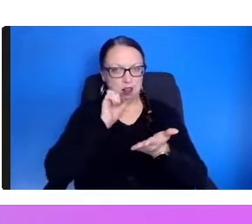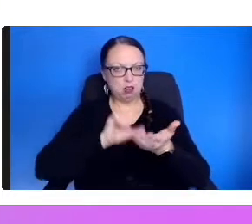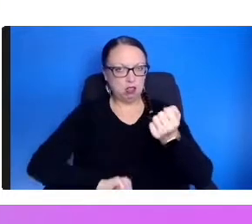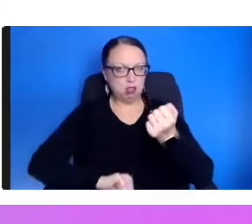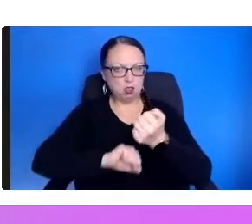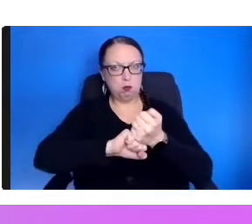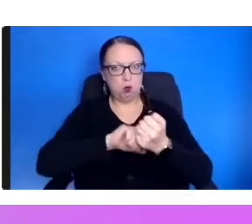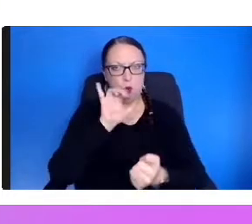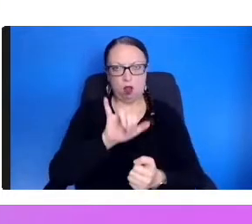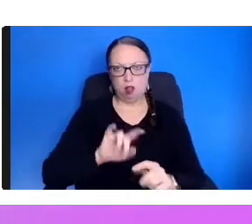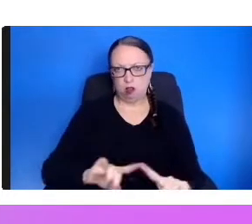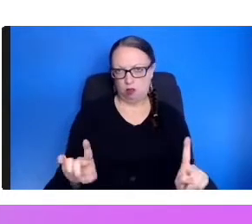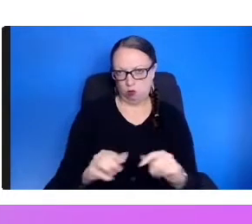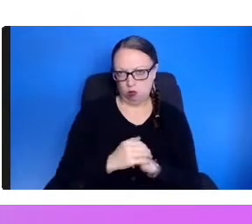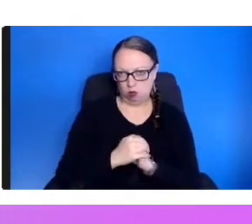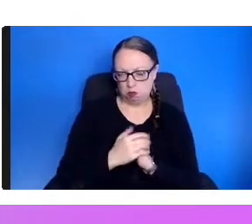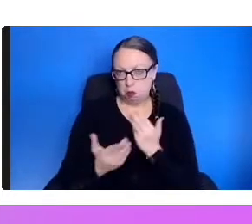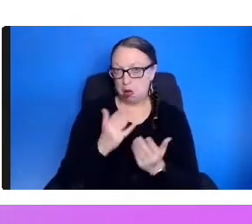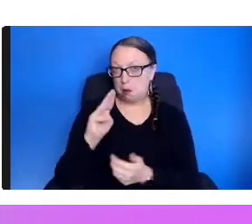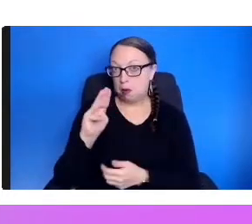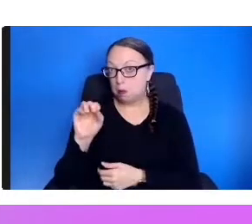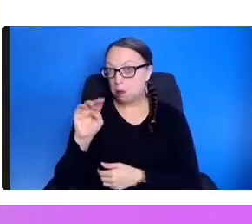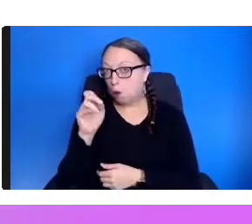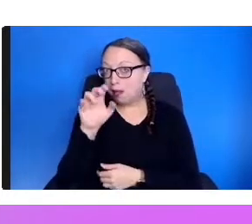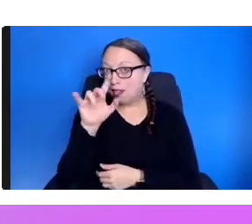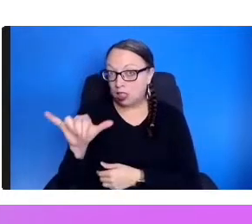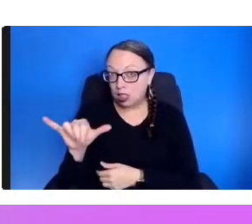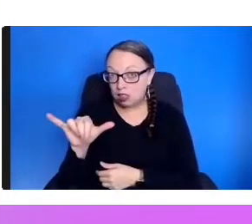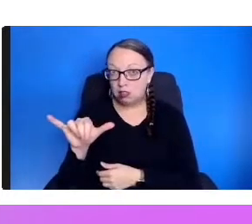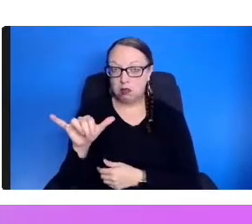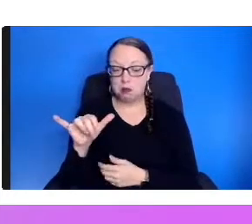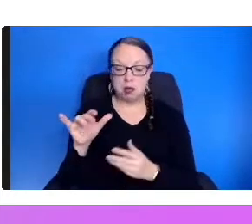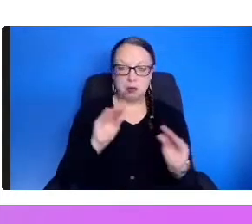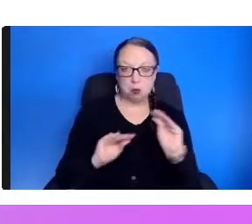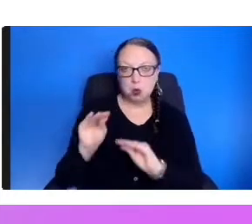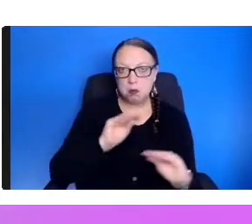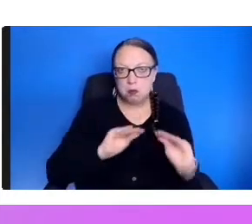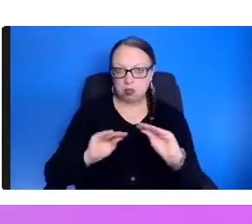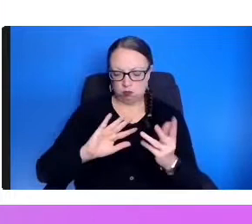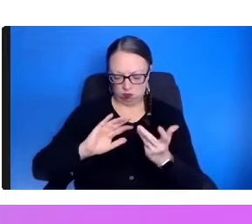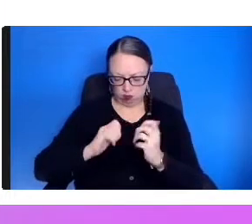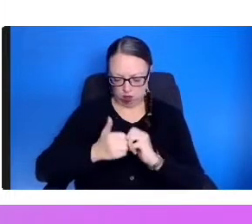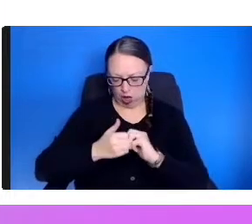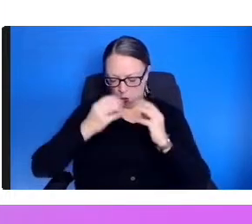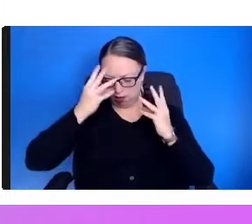That difference might be in mobility or dexterity the way we think and feel with neurodiversity,